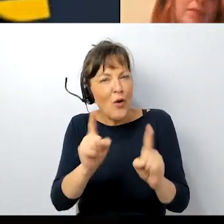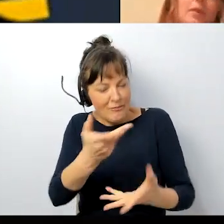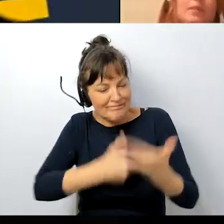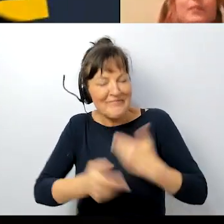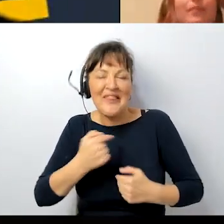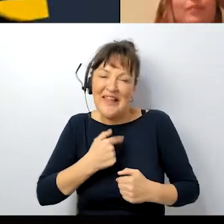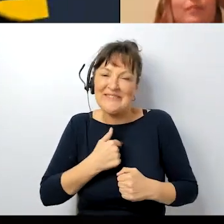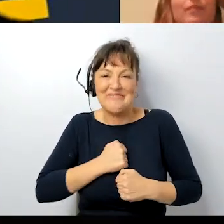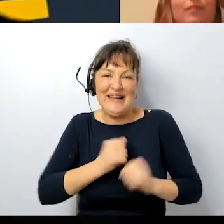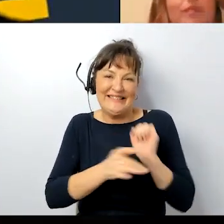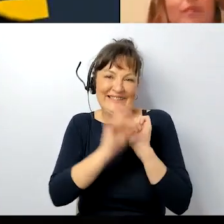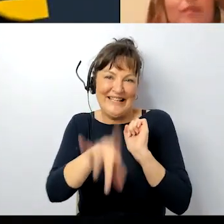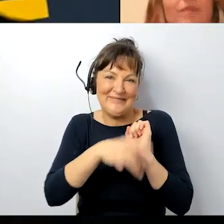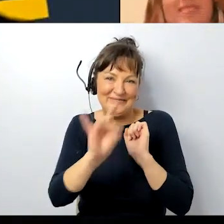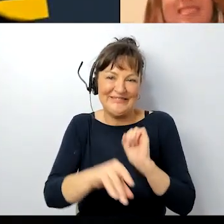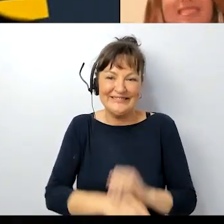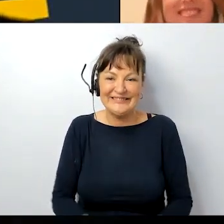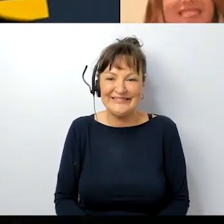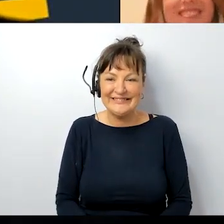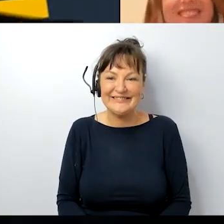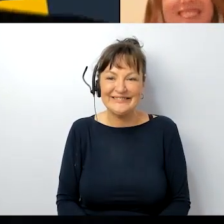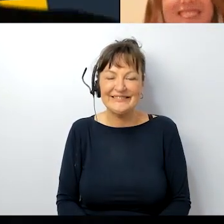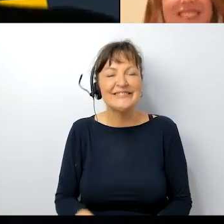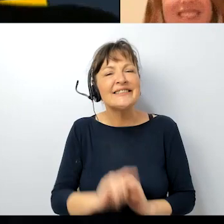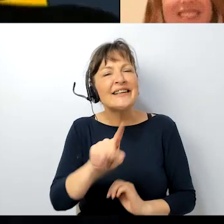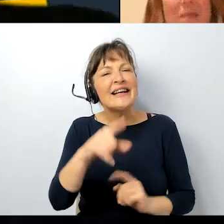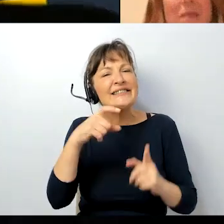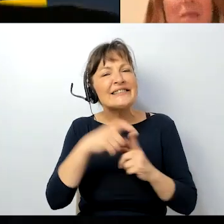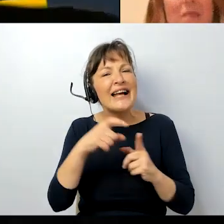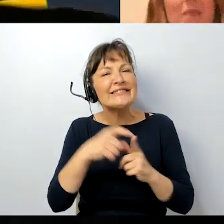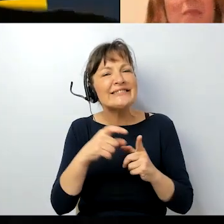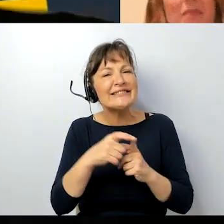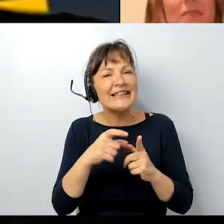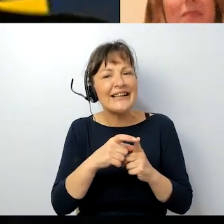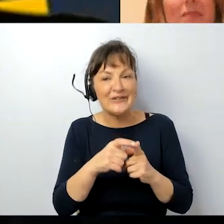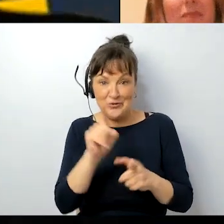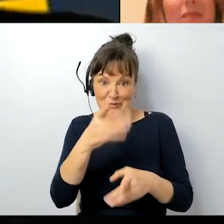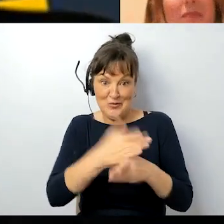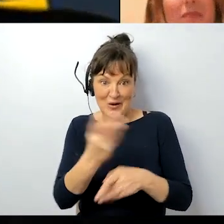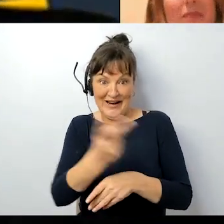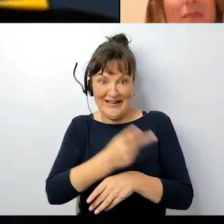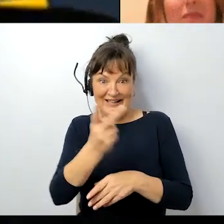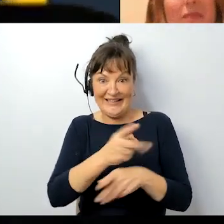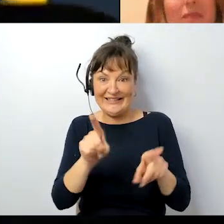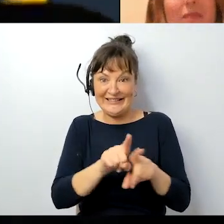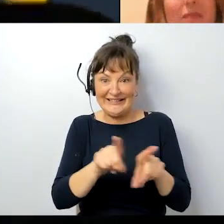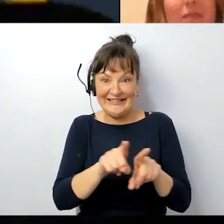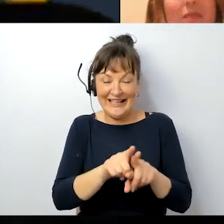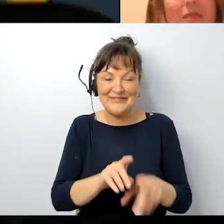So those would be my kind of top tips. Excellent Louisa thanks so much. Danielle, I'm going to